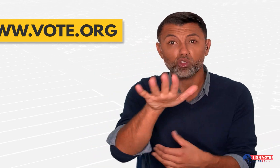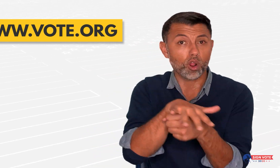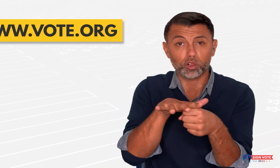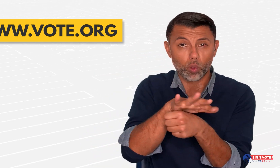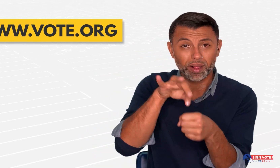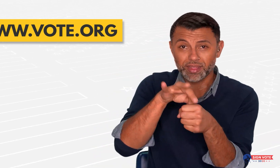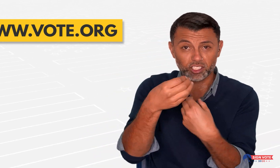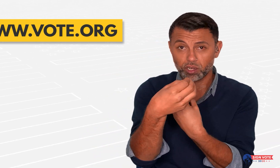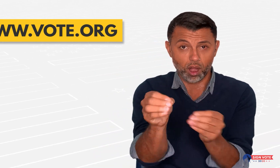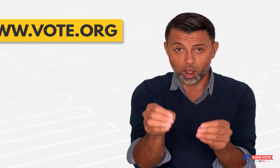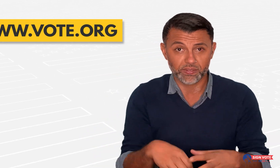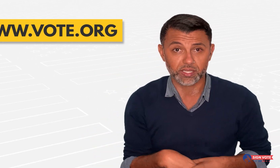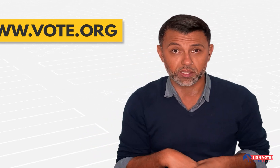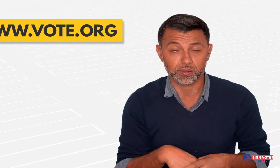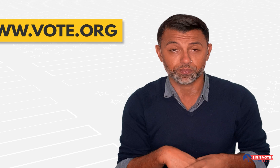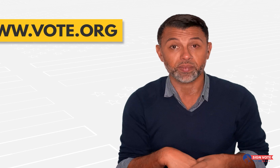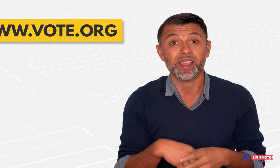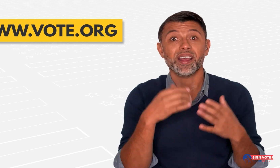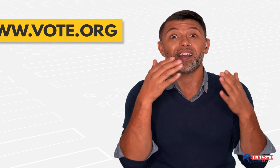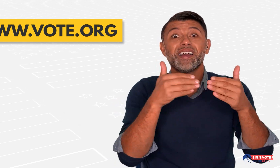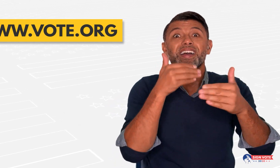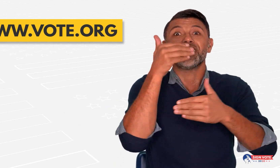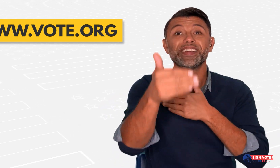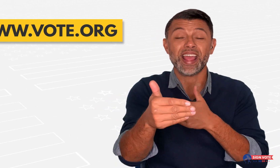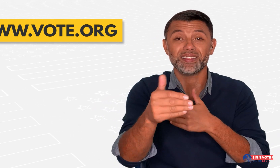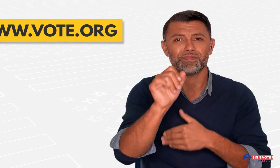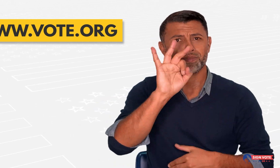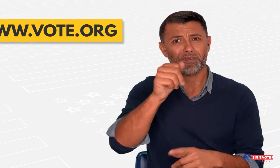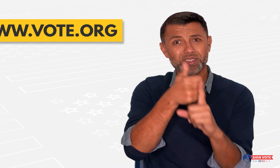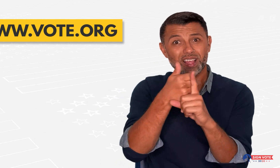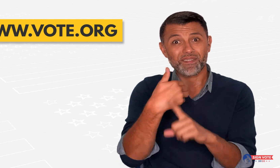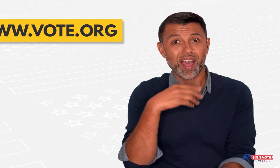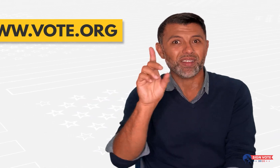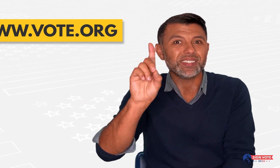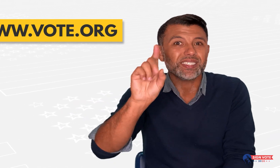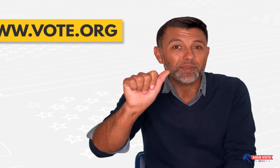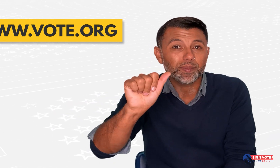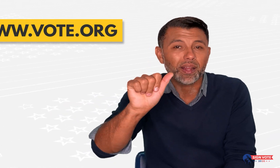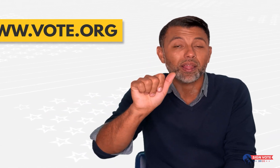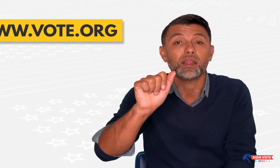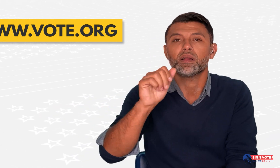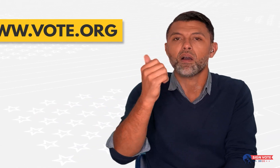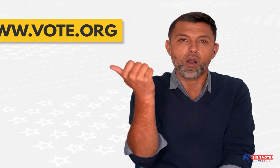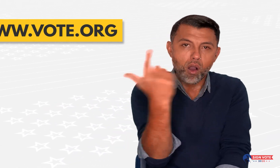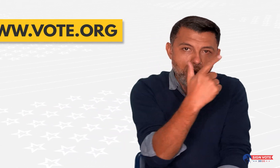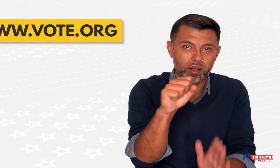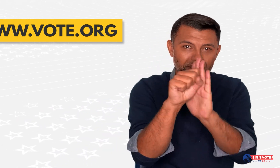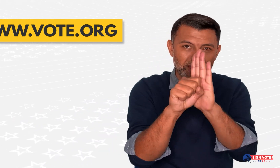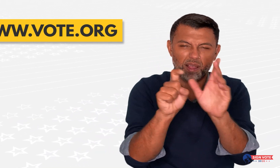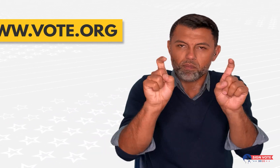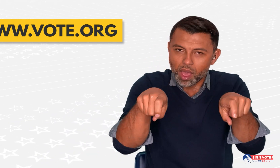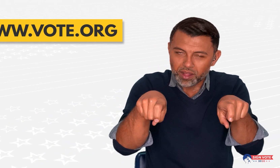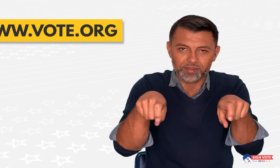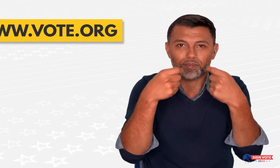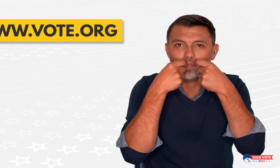or go through your local elections office. Next, if you have a disability, your state is required,